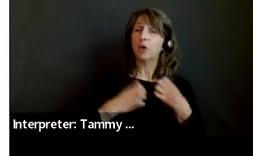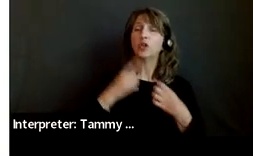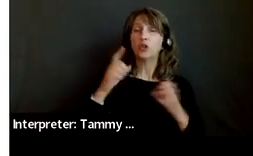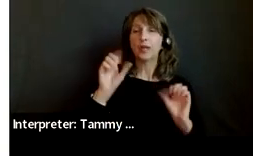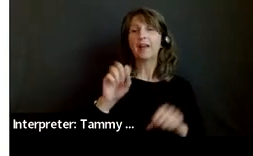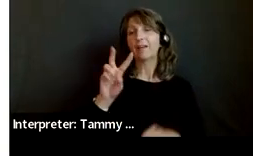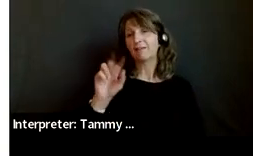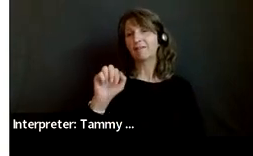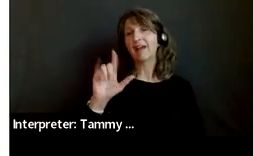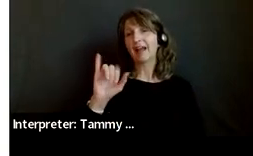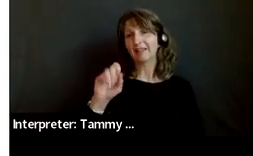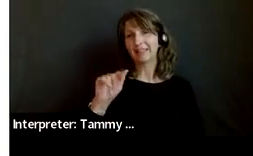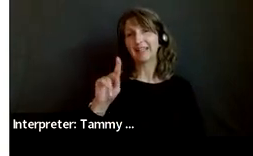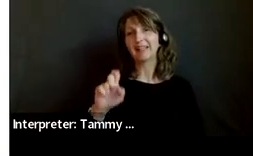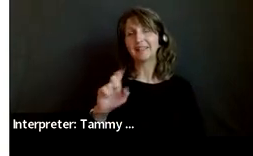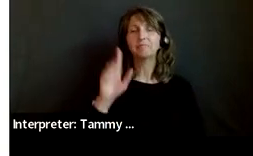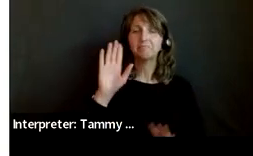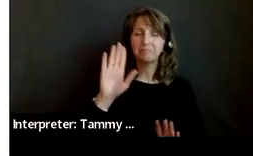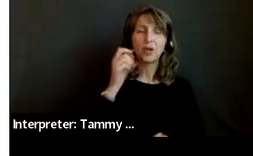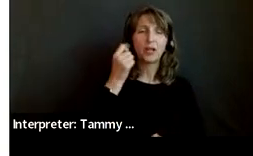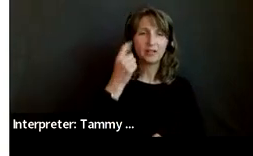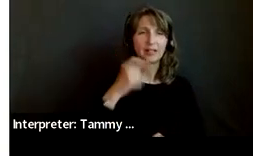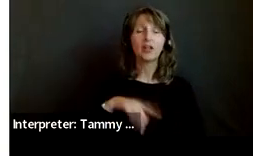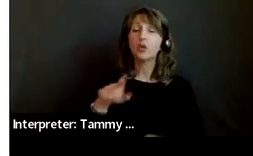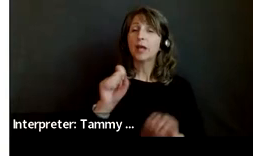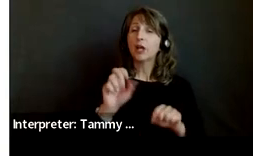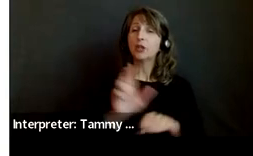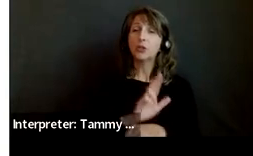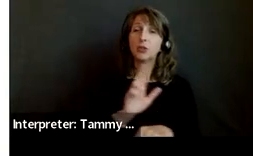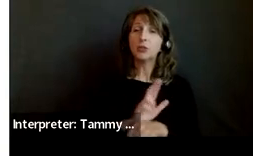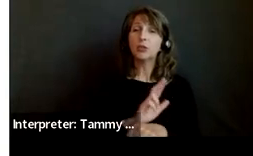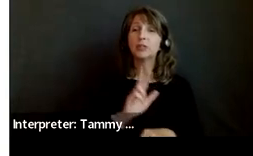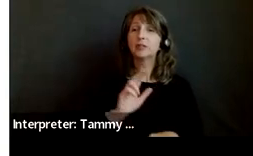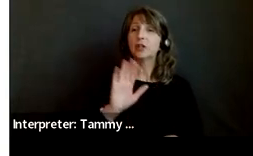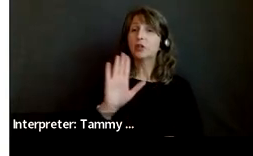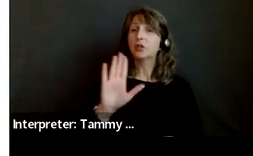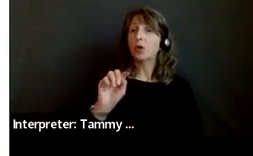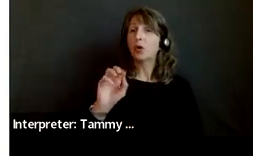Remembering that you can just use your tools of paraphrasing saying I can hear that you went through.